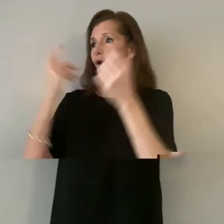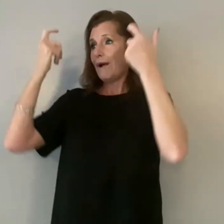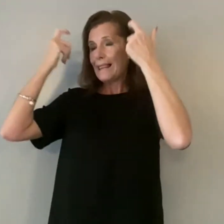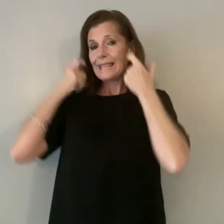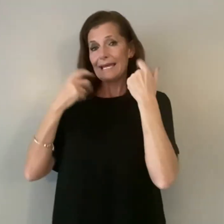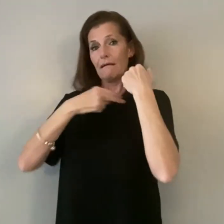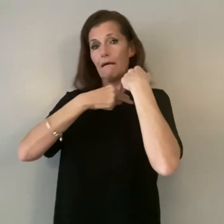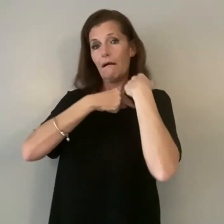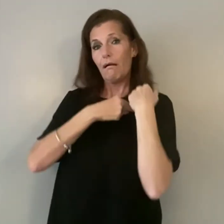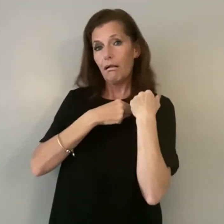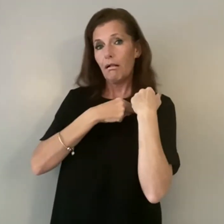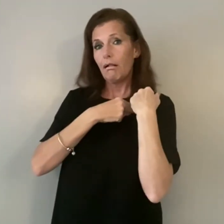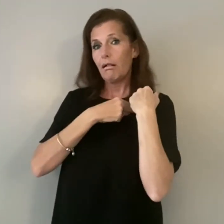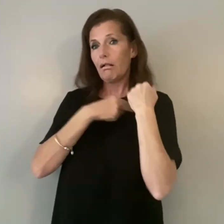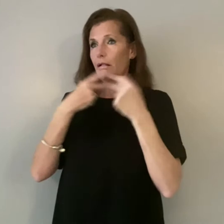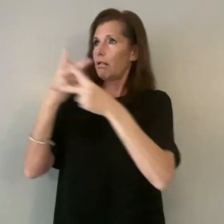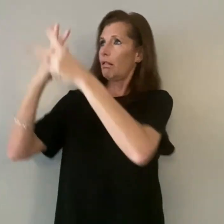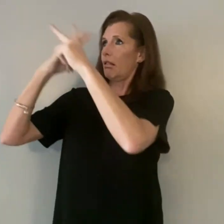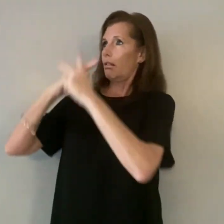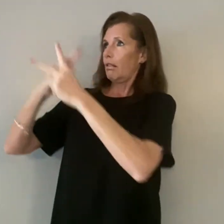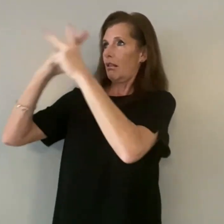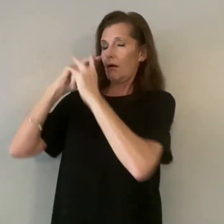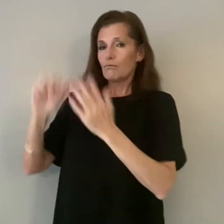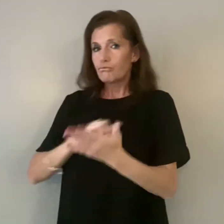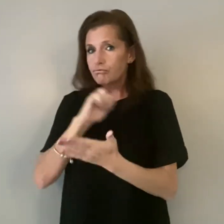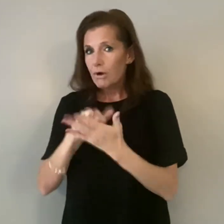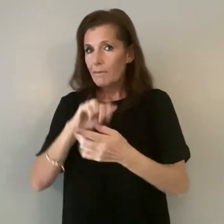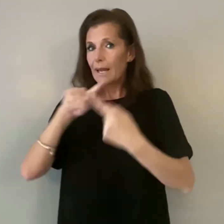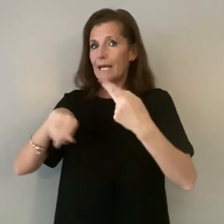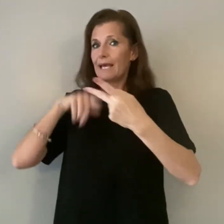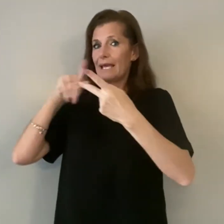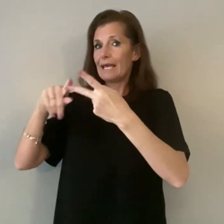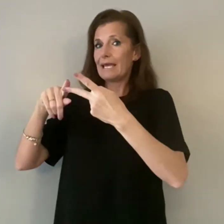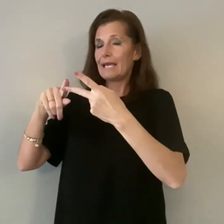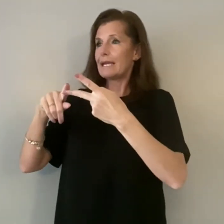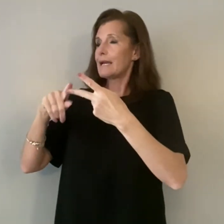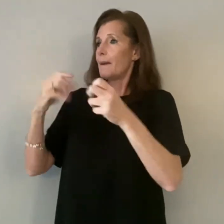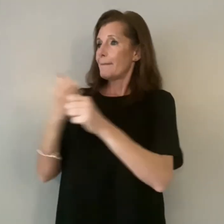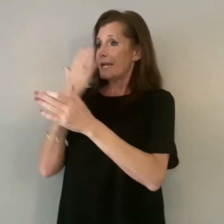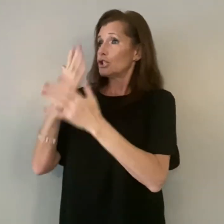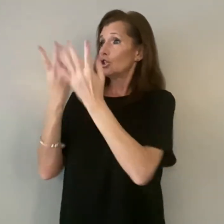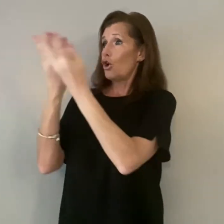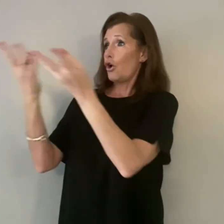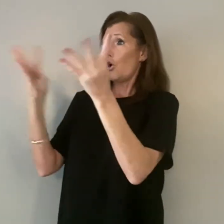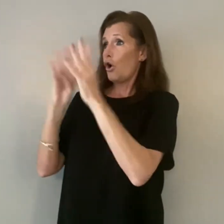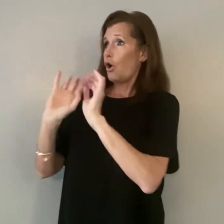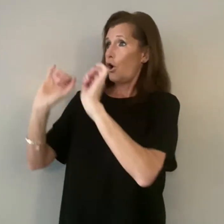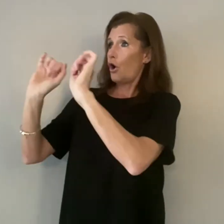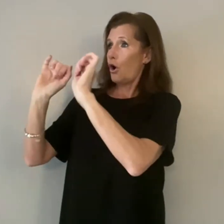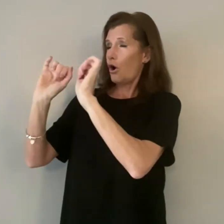the legal responsibility is governed in the best possible way or ensuring that everyone around the table